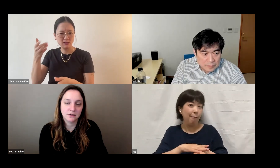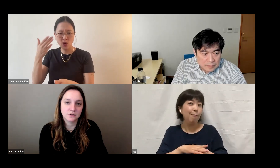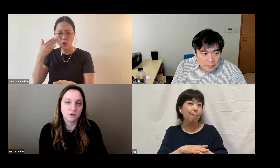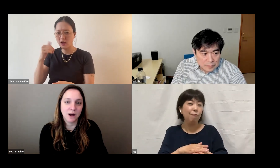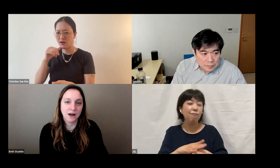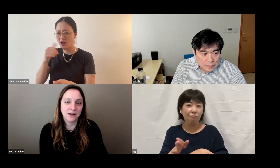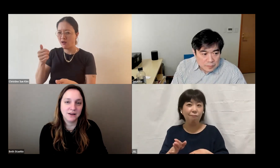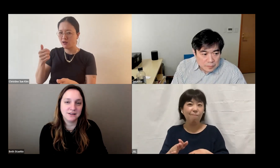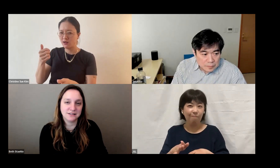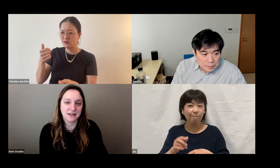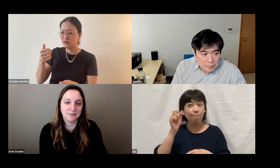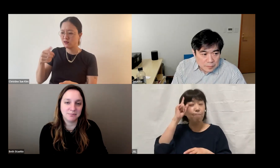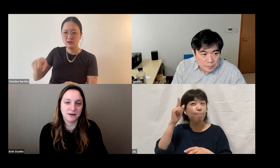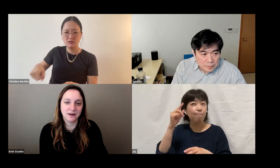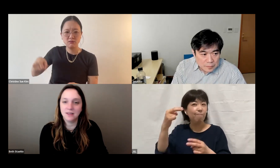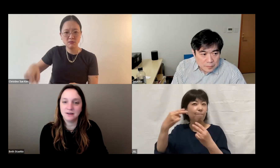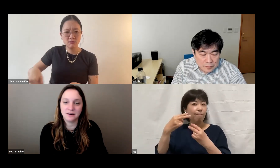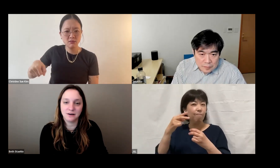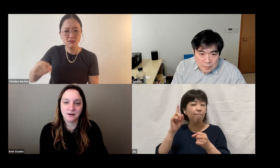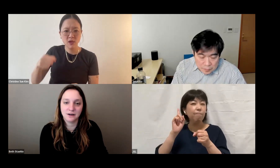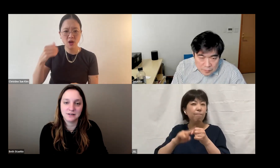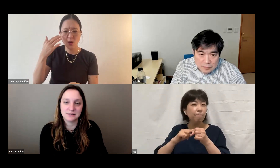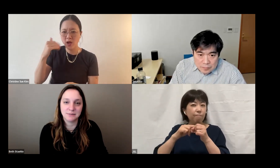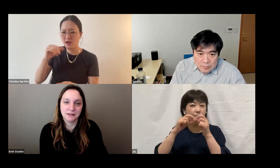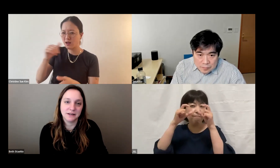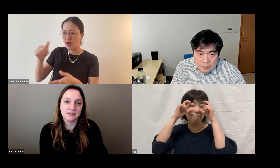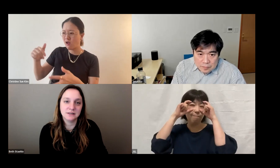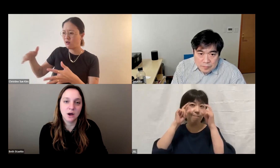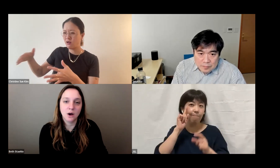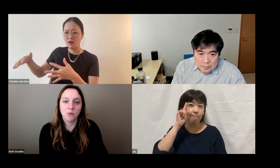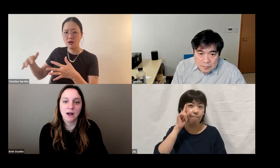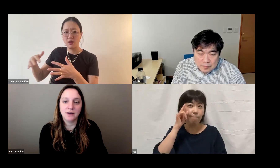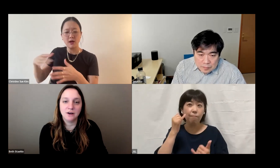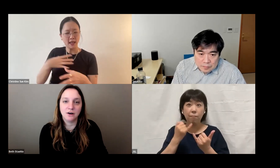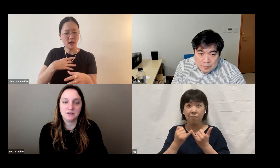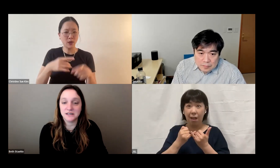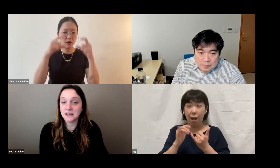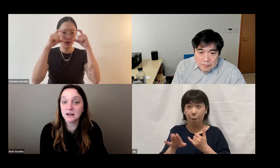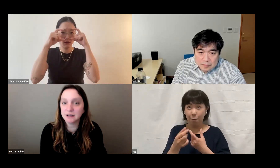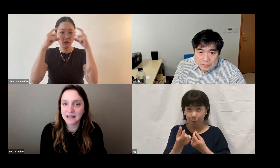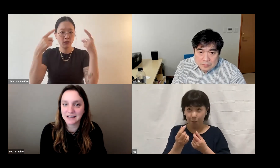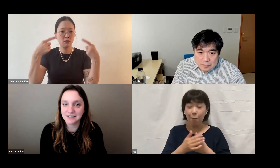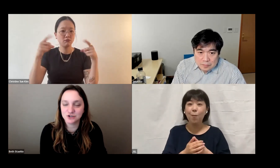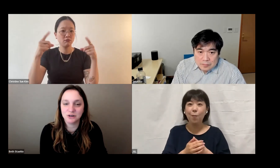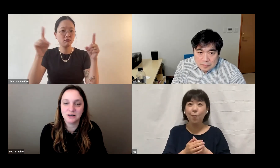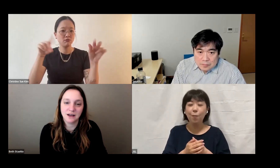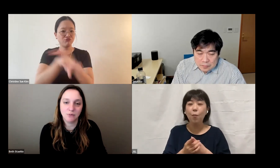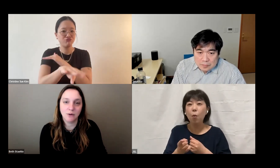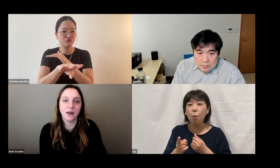So why doesn't that apply to other disabilities? Why aren't hearing aids treated that way?